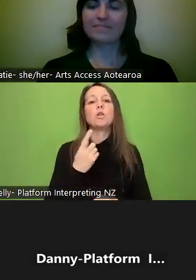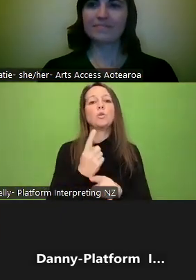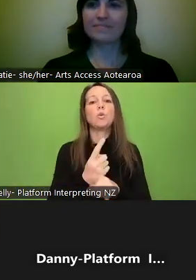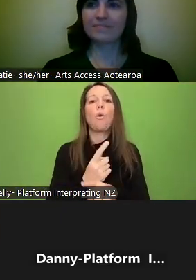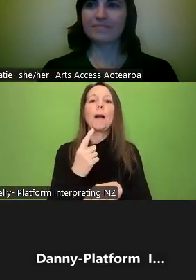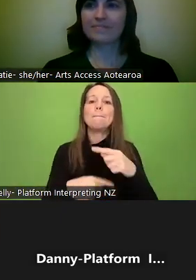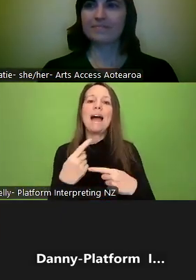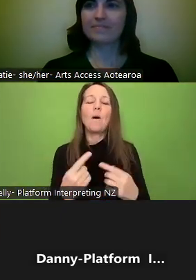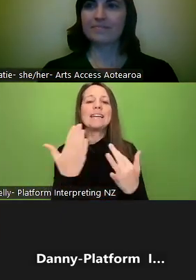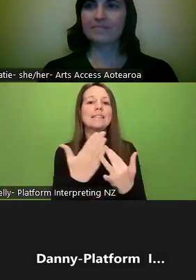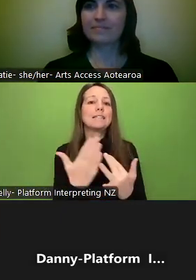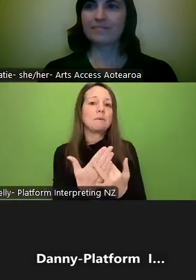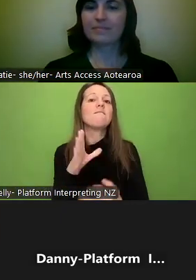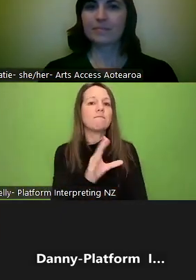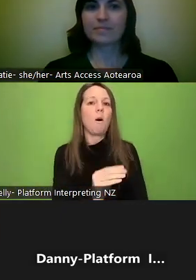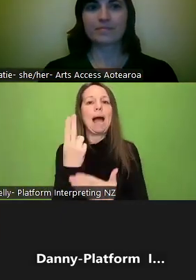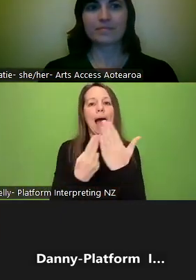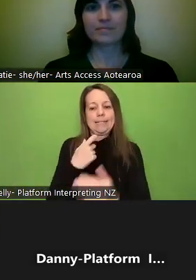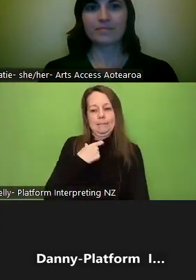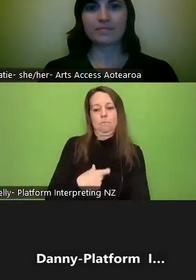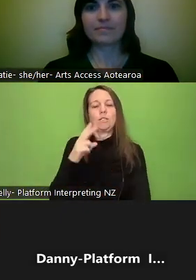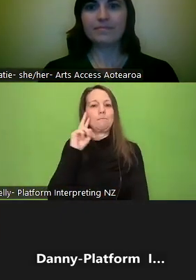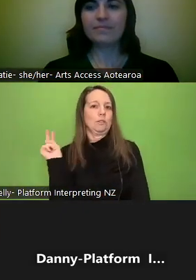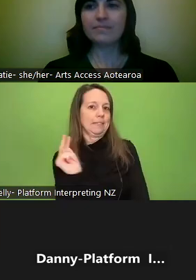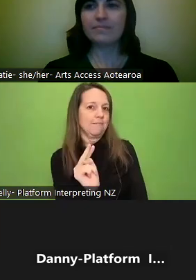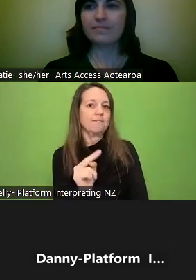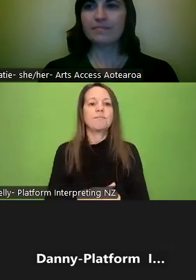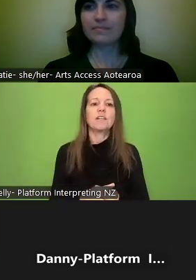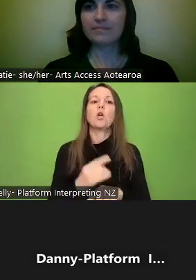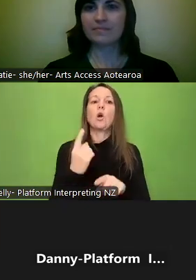So, in this context, thinking about accessible auditions, rehearsals,